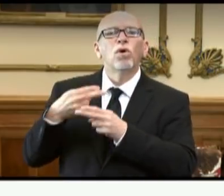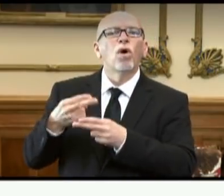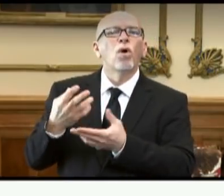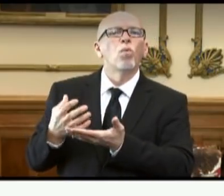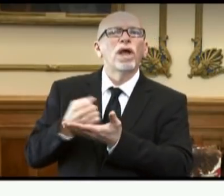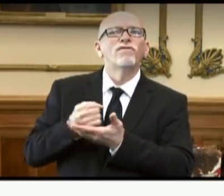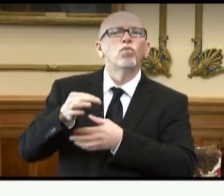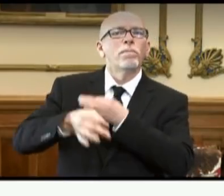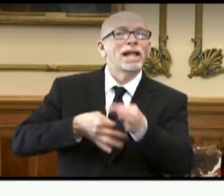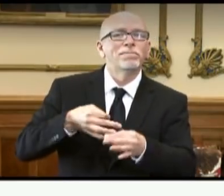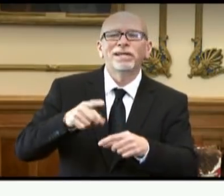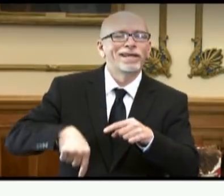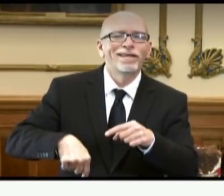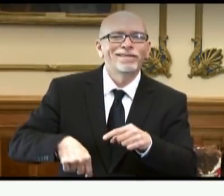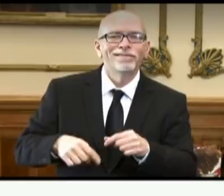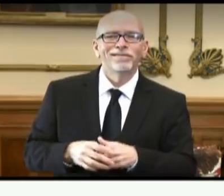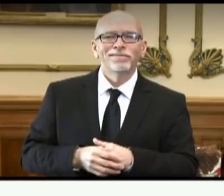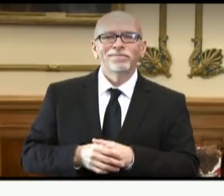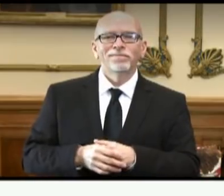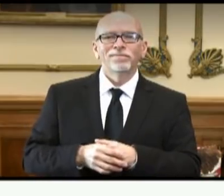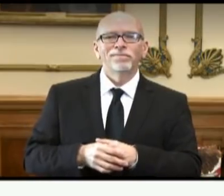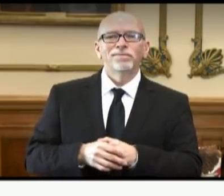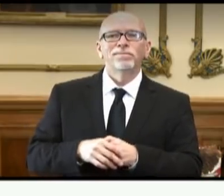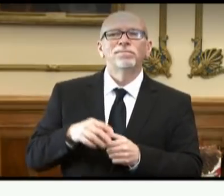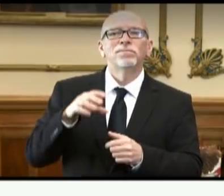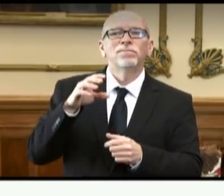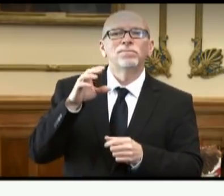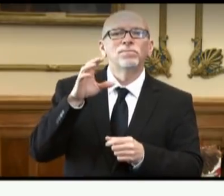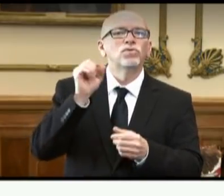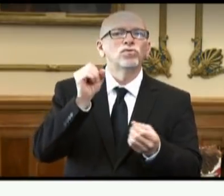IT CANNOT BE USED FOR PURPOSES